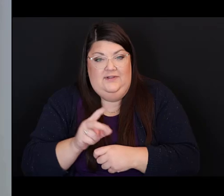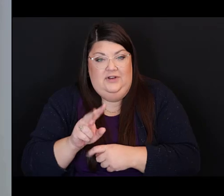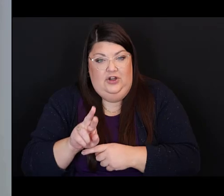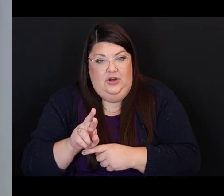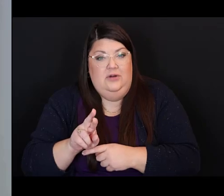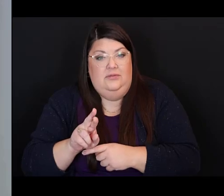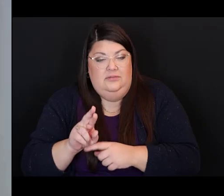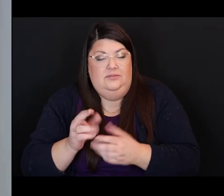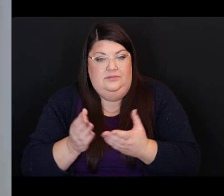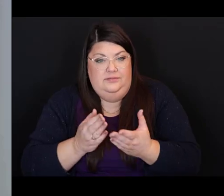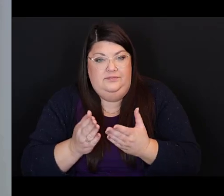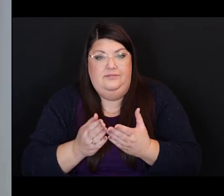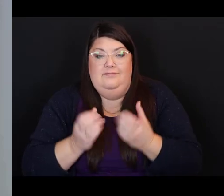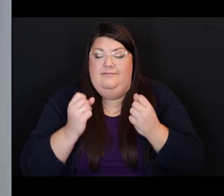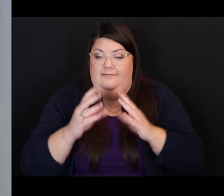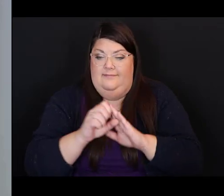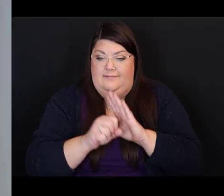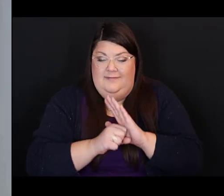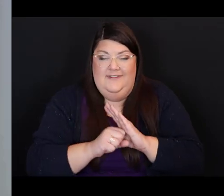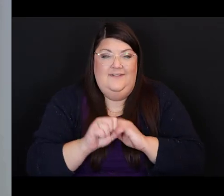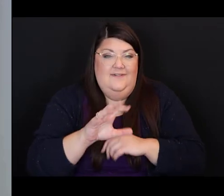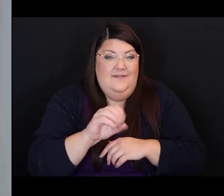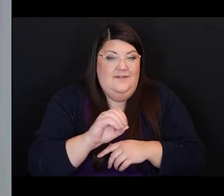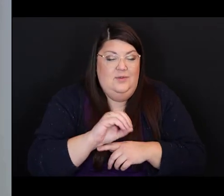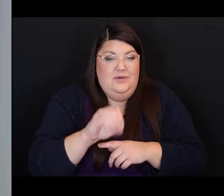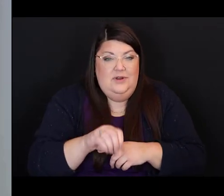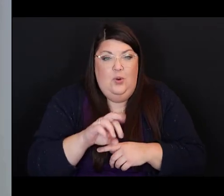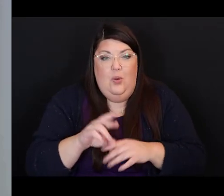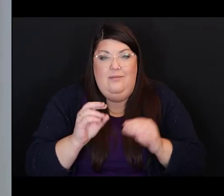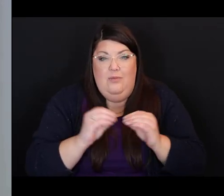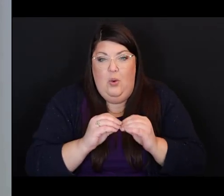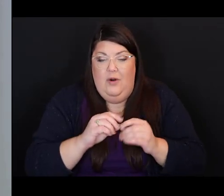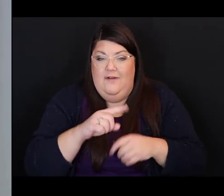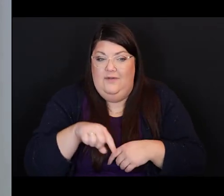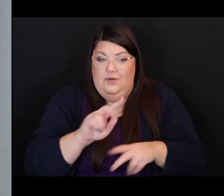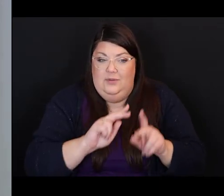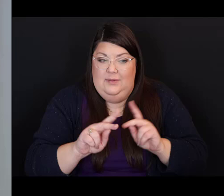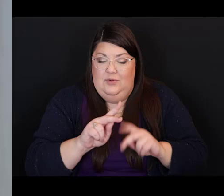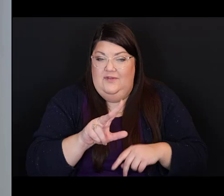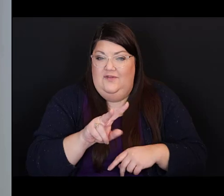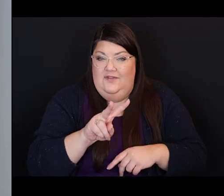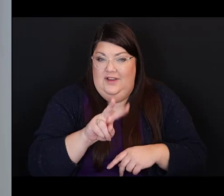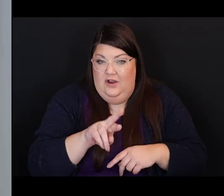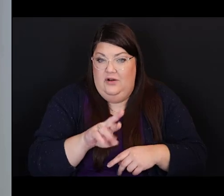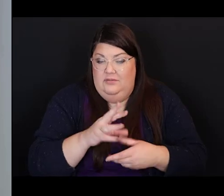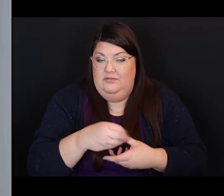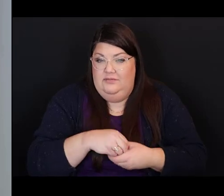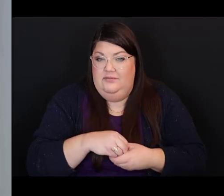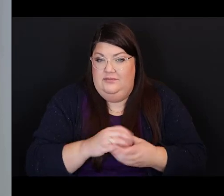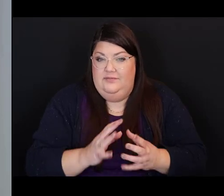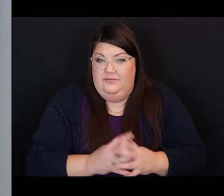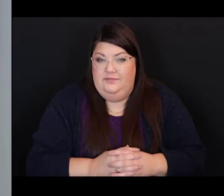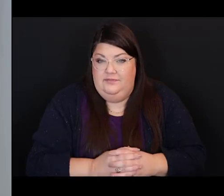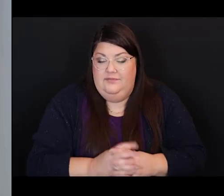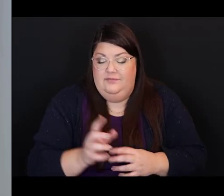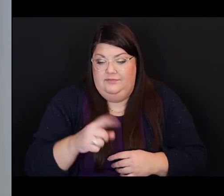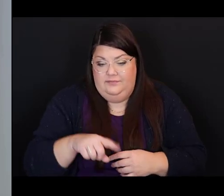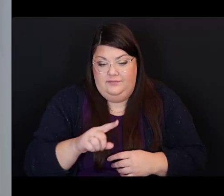many state agencies 50% or more of those folks that are VR participants are those